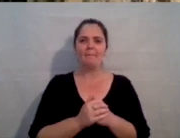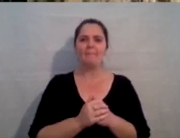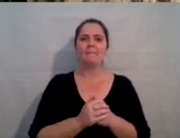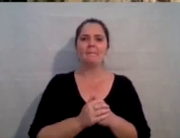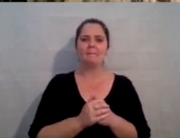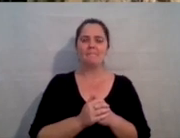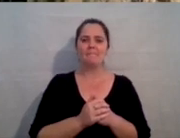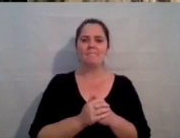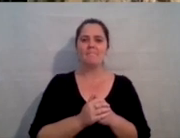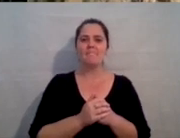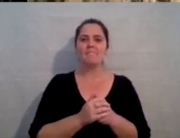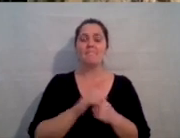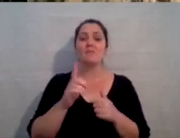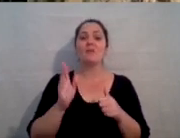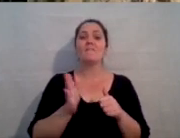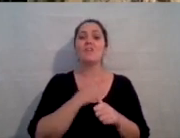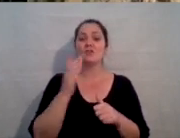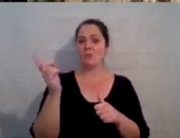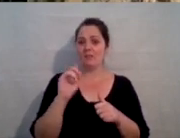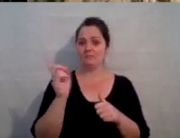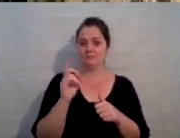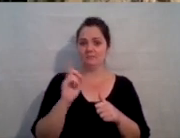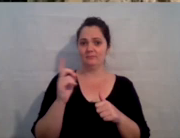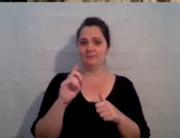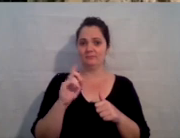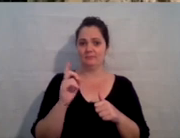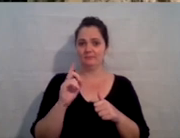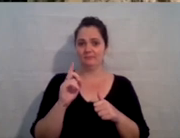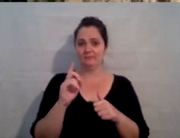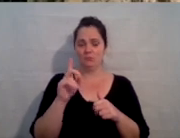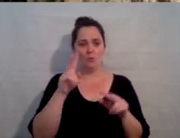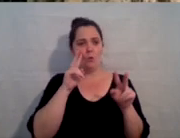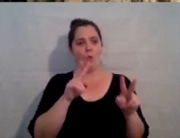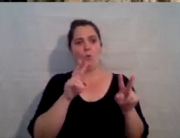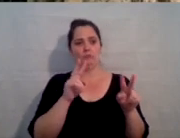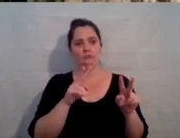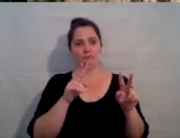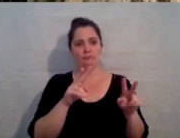You know, I always used to tell my students don't even draw for the first two minutes, just look with your sighting